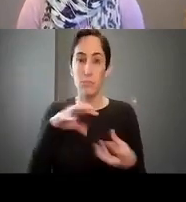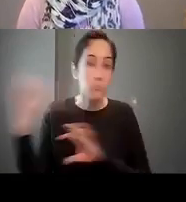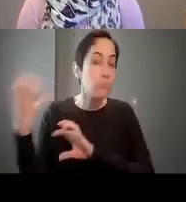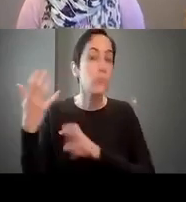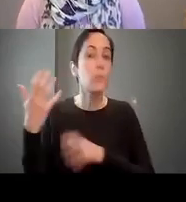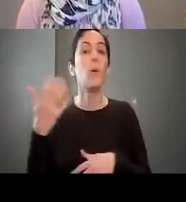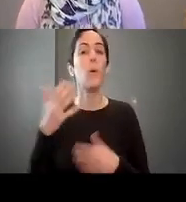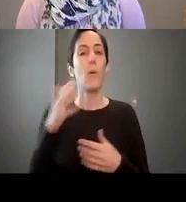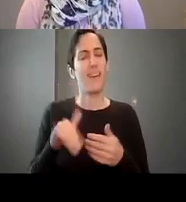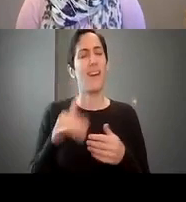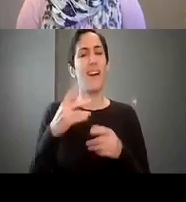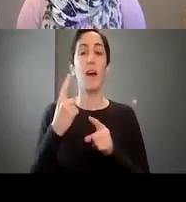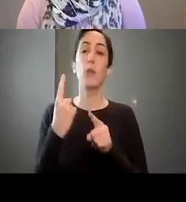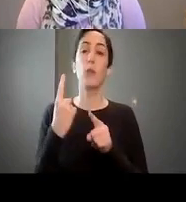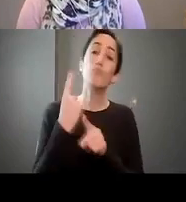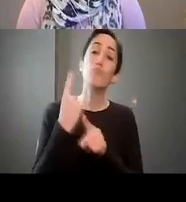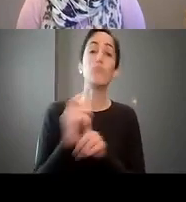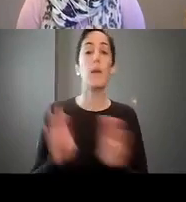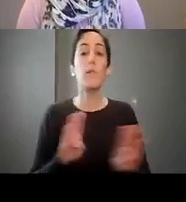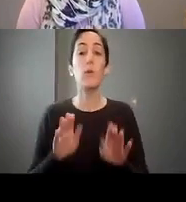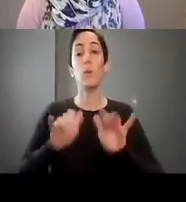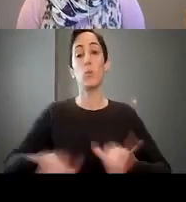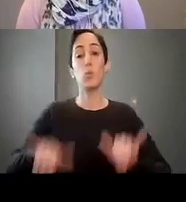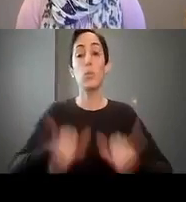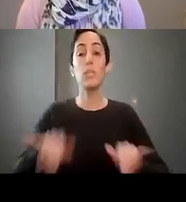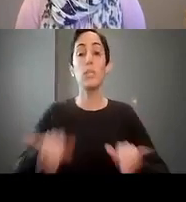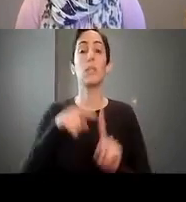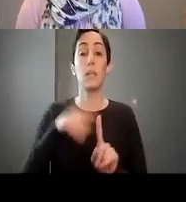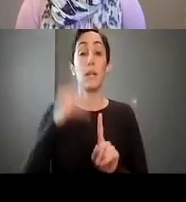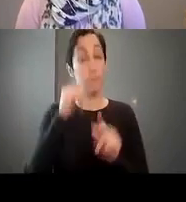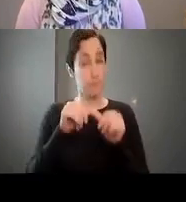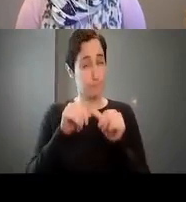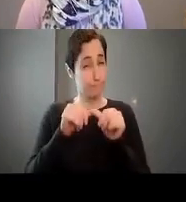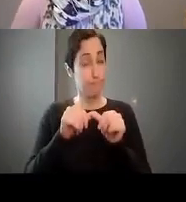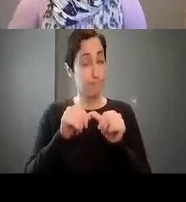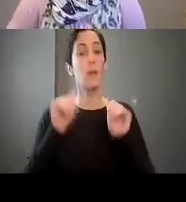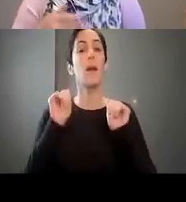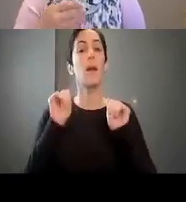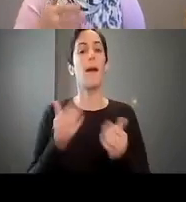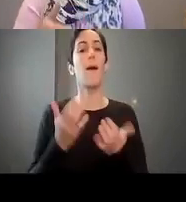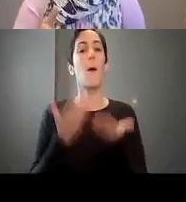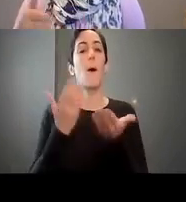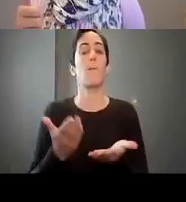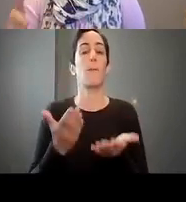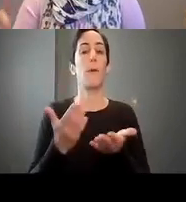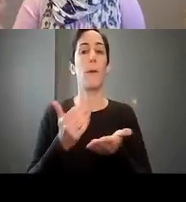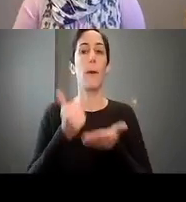can offer some respite. There is some fact this sort of normalcy routine relief in sort of the regular motion of can offer some respite. There is some